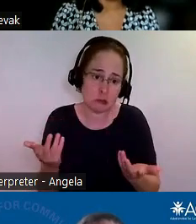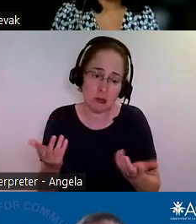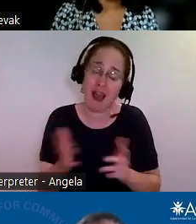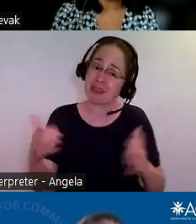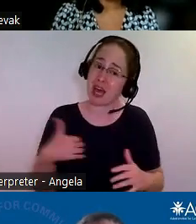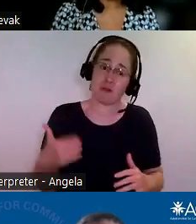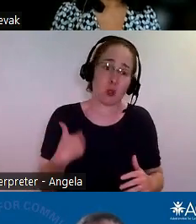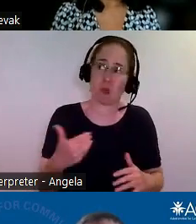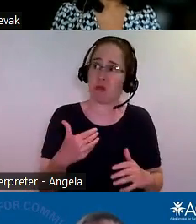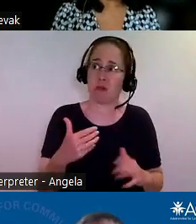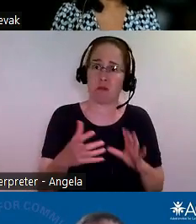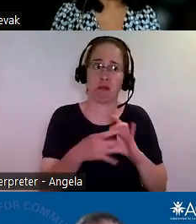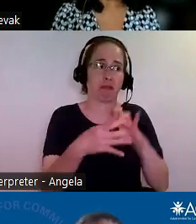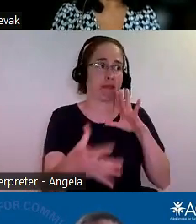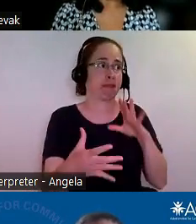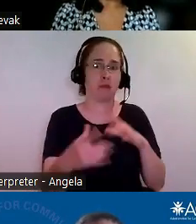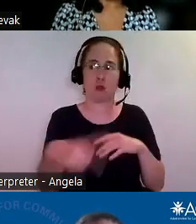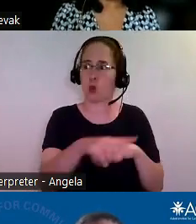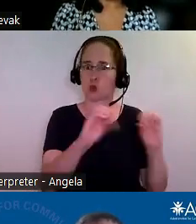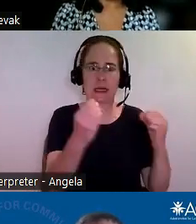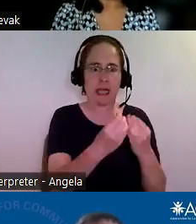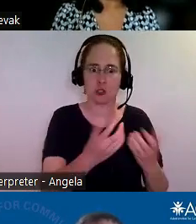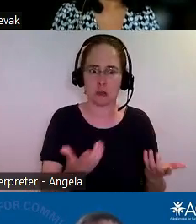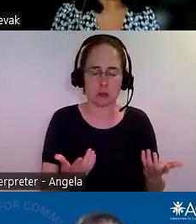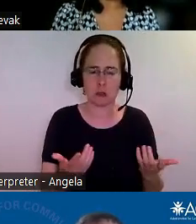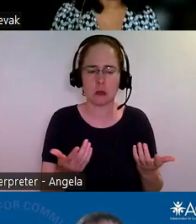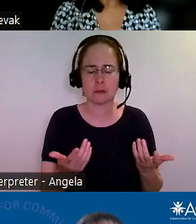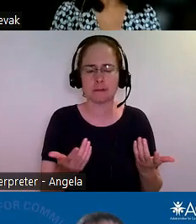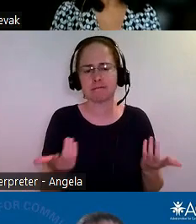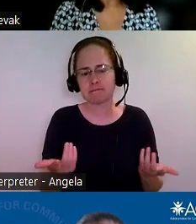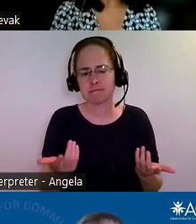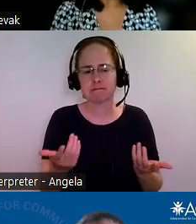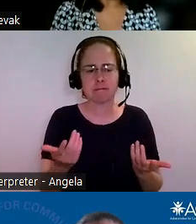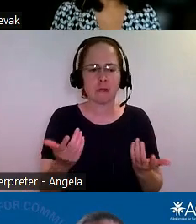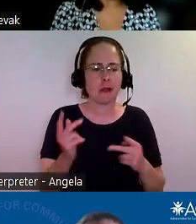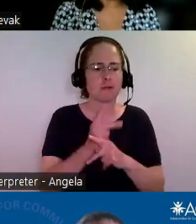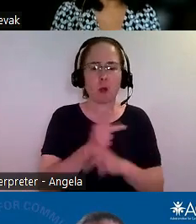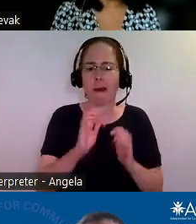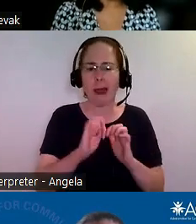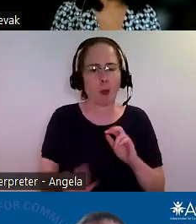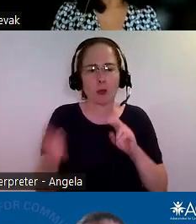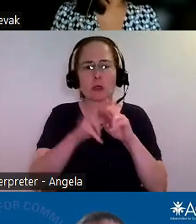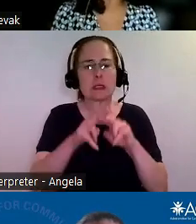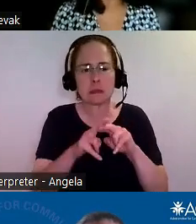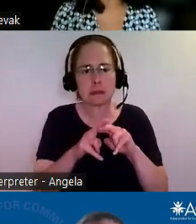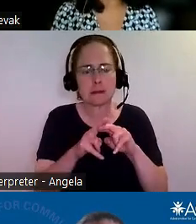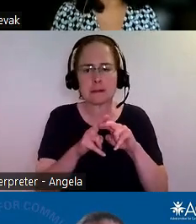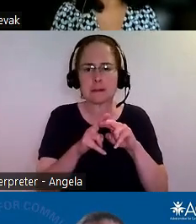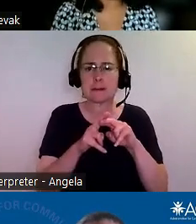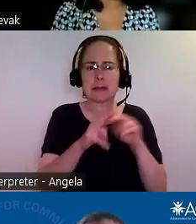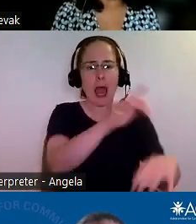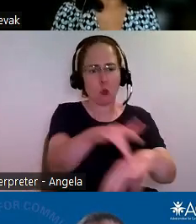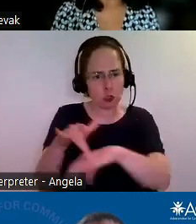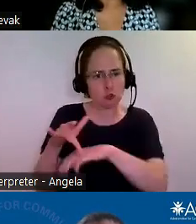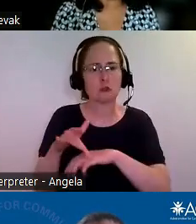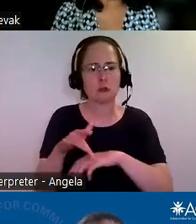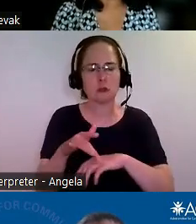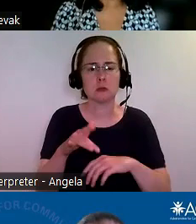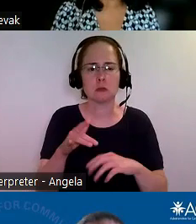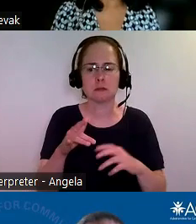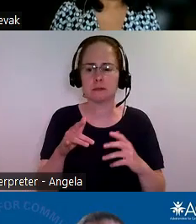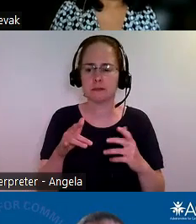connected to those organizations. So, finding ways to increase outreach and get, you know,